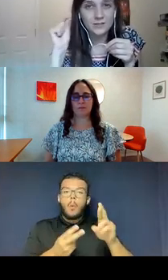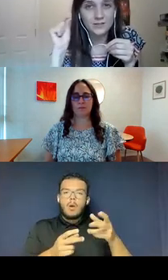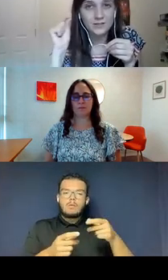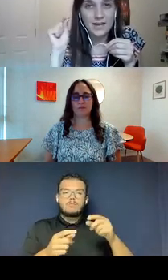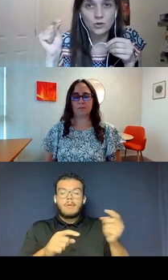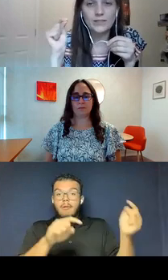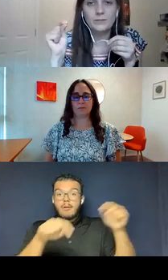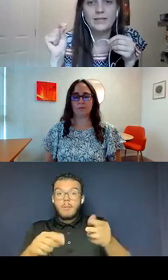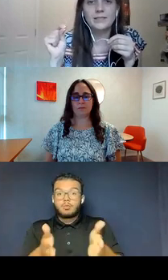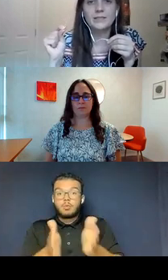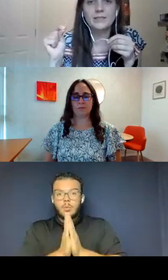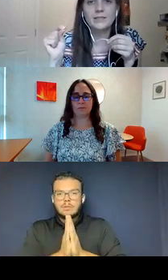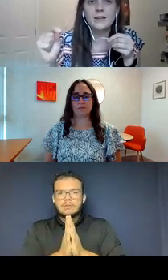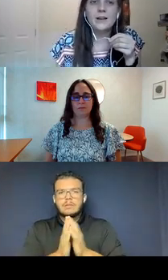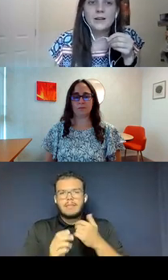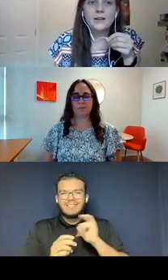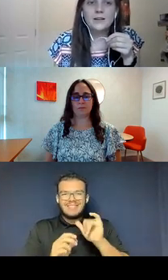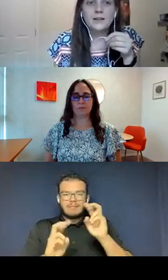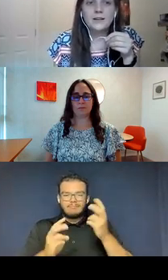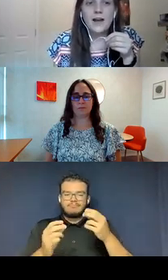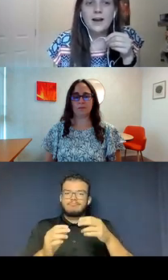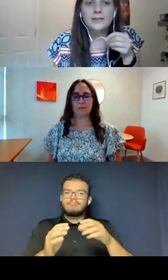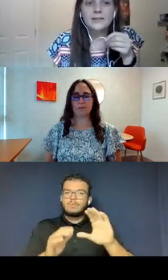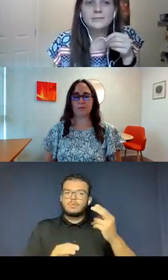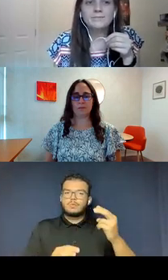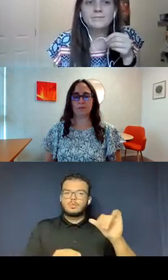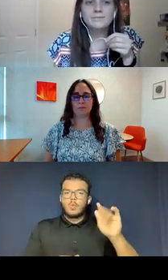There's that choice piece.